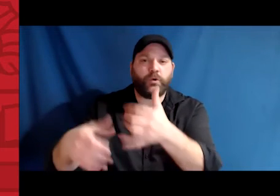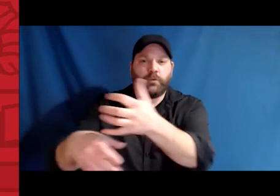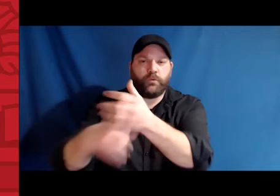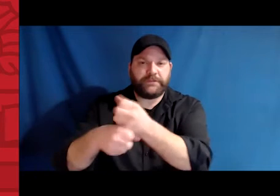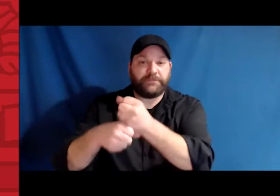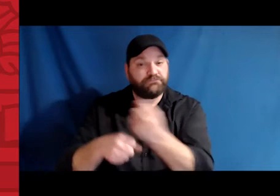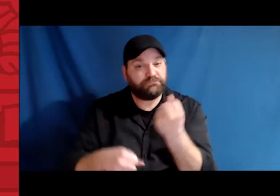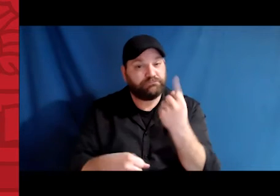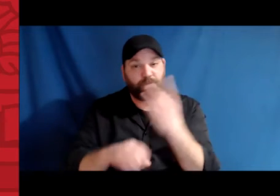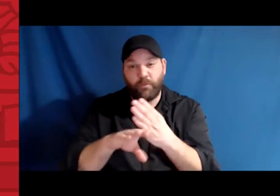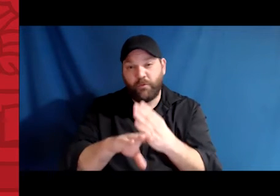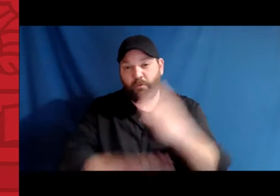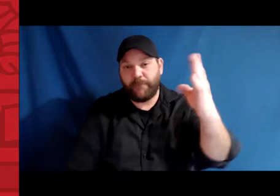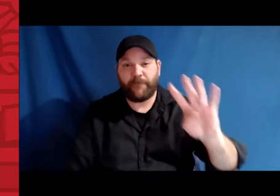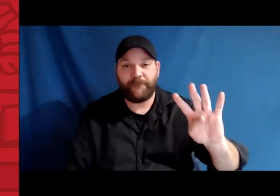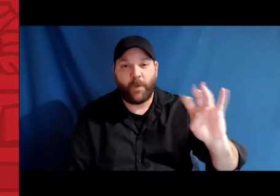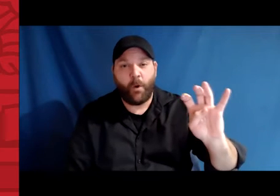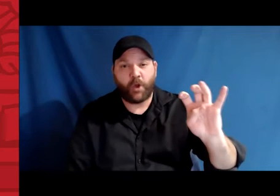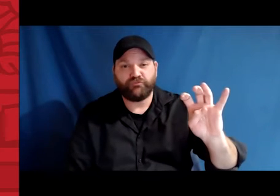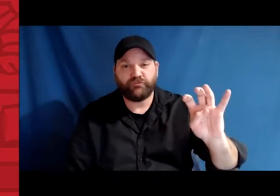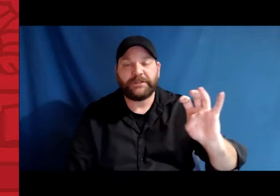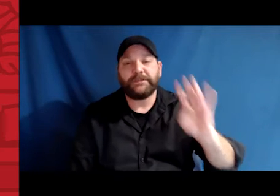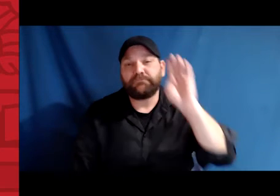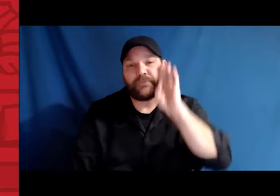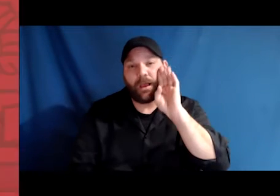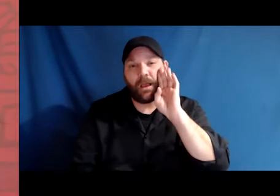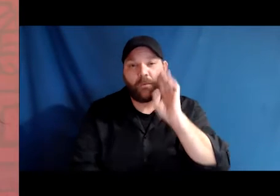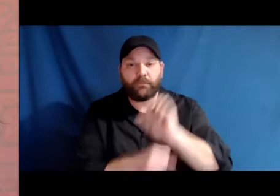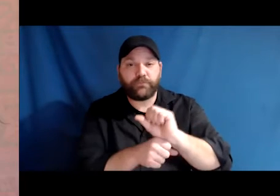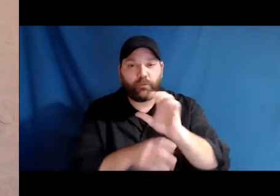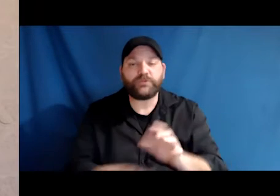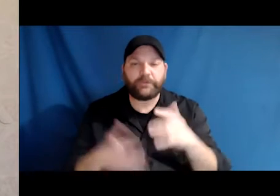more than 400 Brown employees who've reached milestones in years of service.